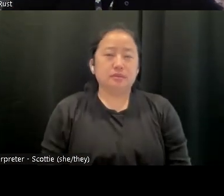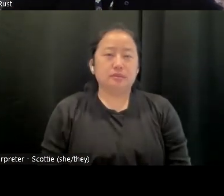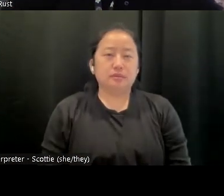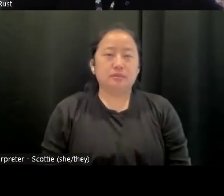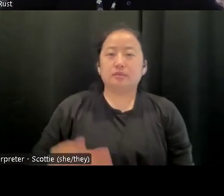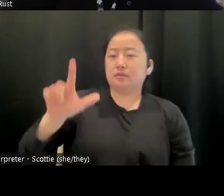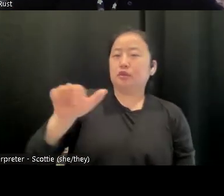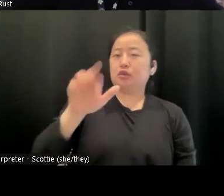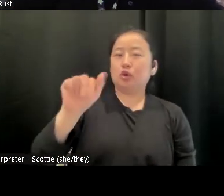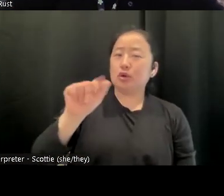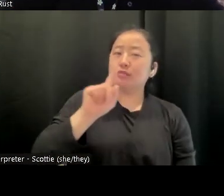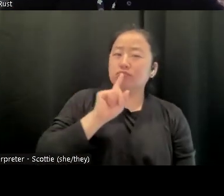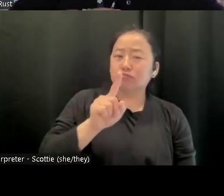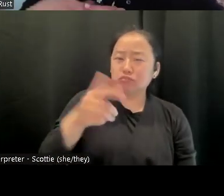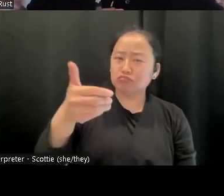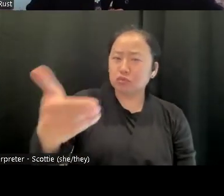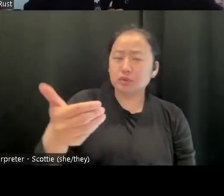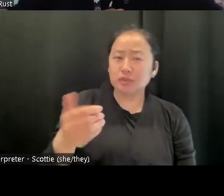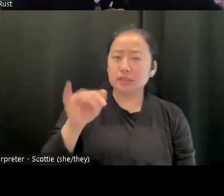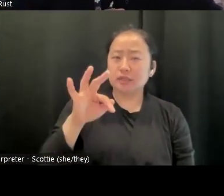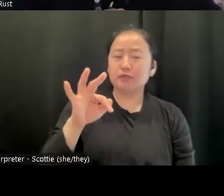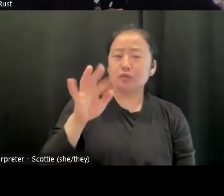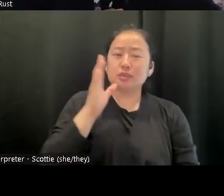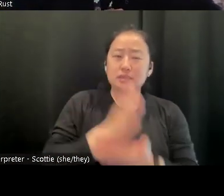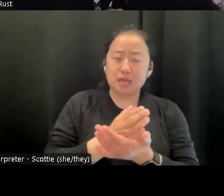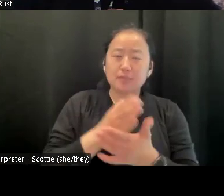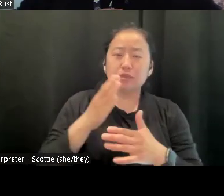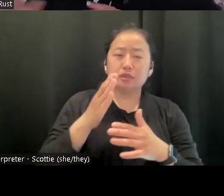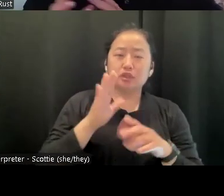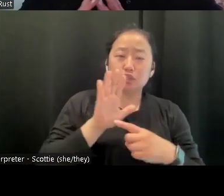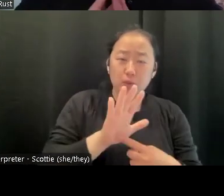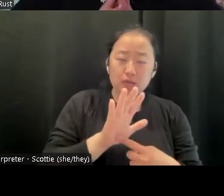Laura: Yeah, just if you stop sharing, then when you go to reshare, at the bottom